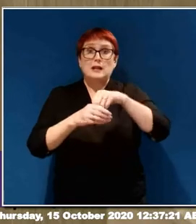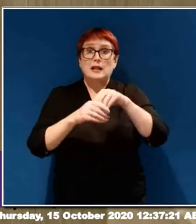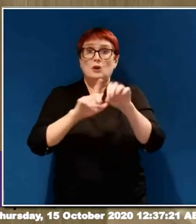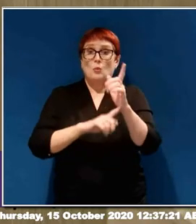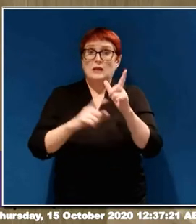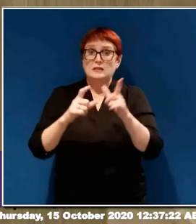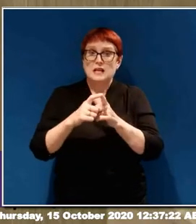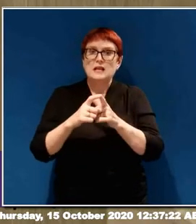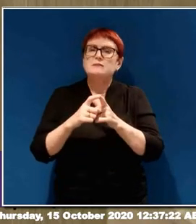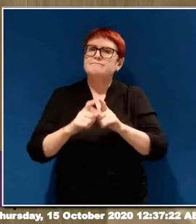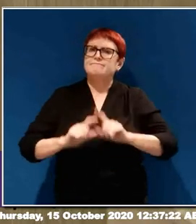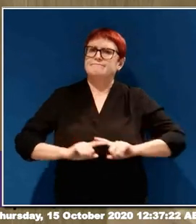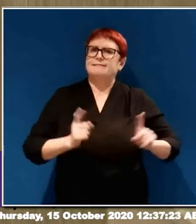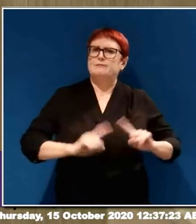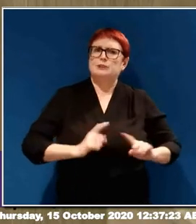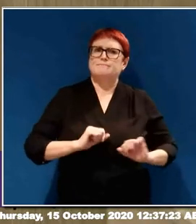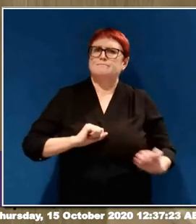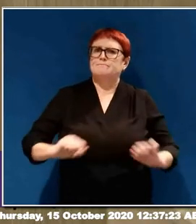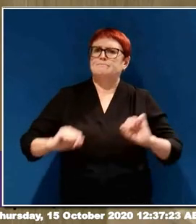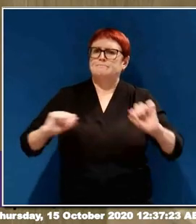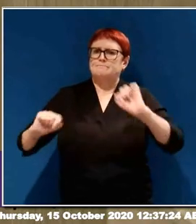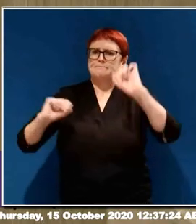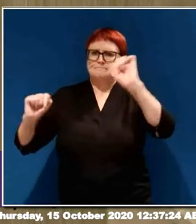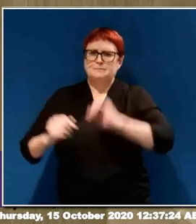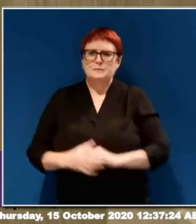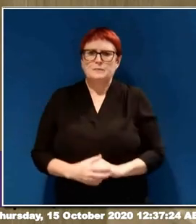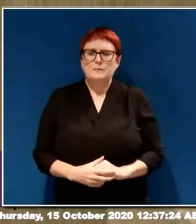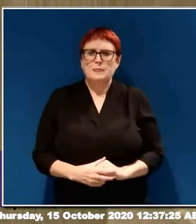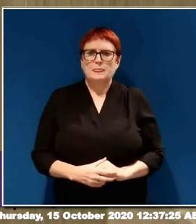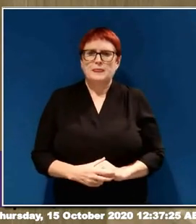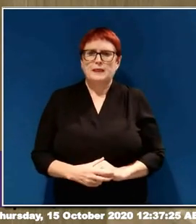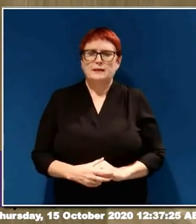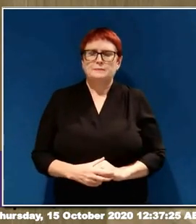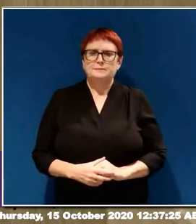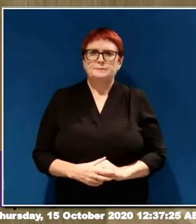Obviously I don't expect you to know what the position is elsewhere.